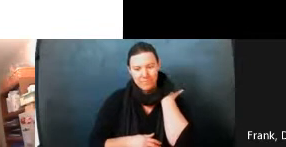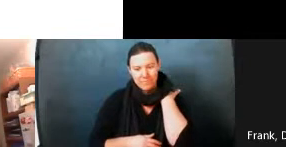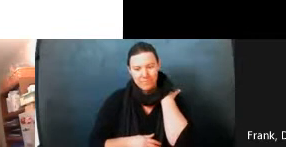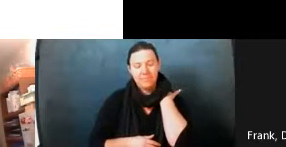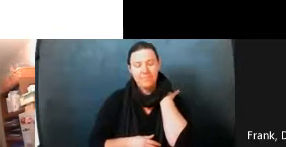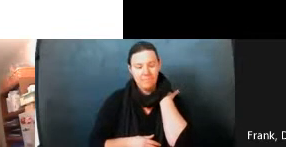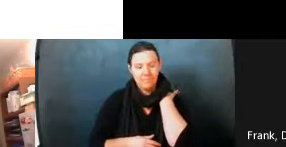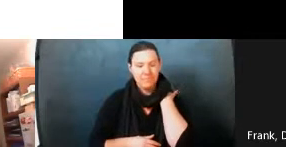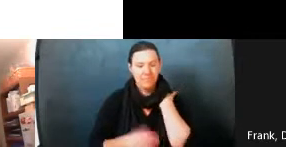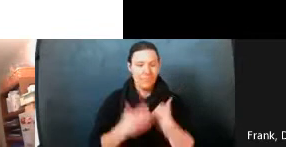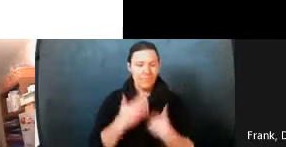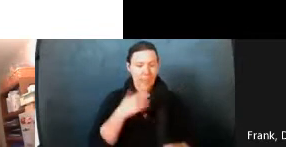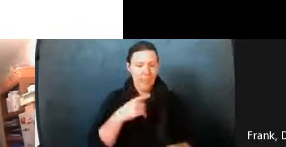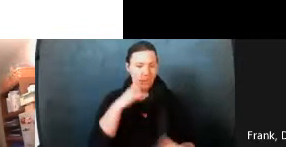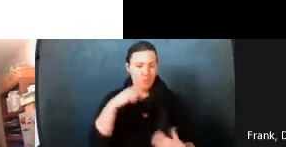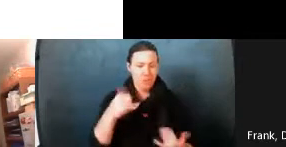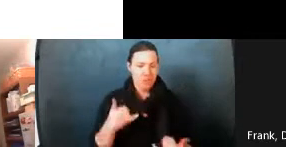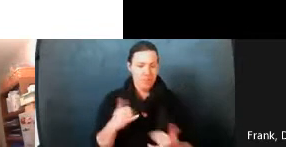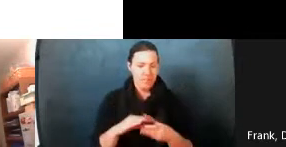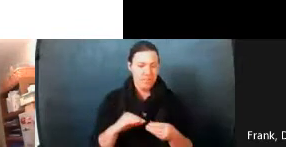and hearing all the stories.